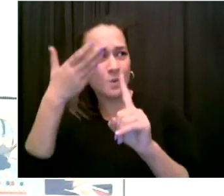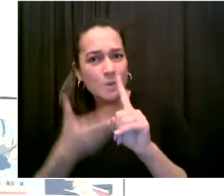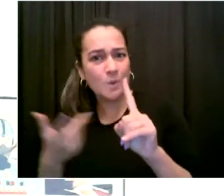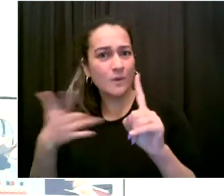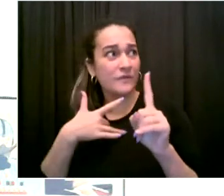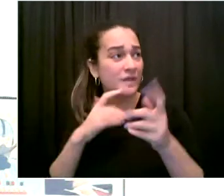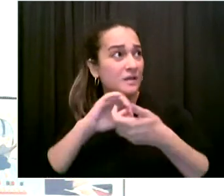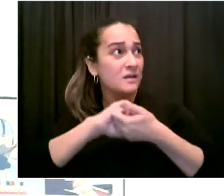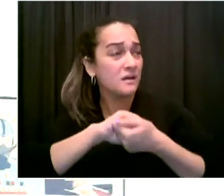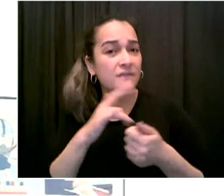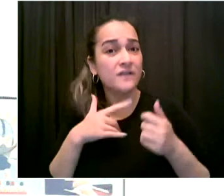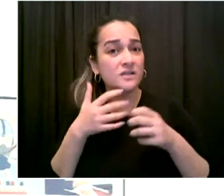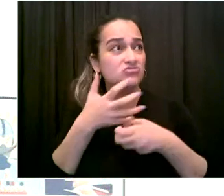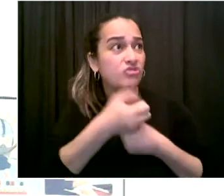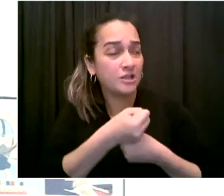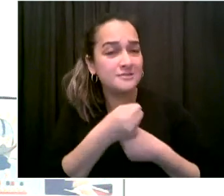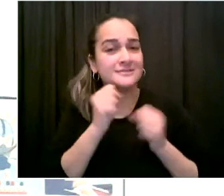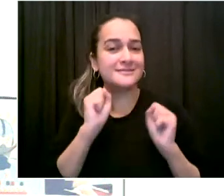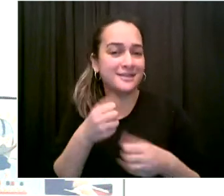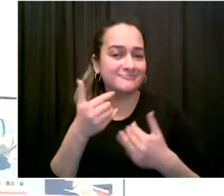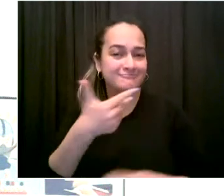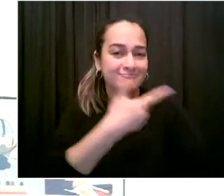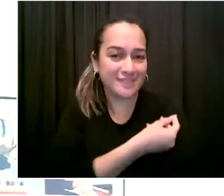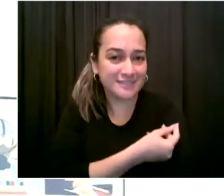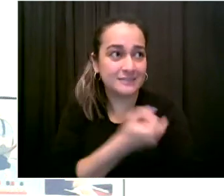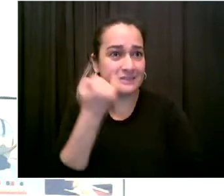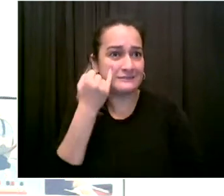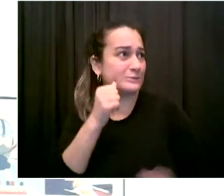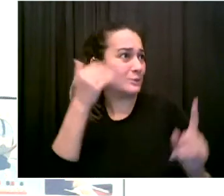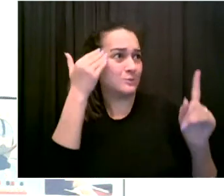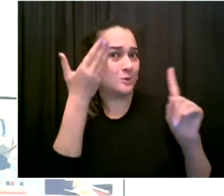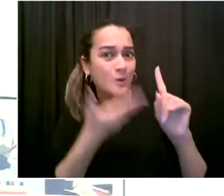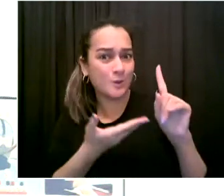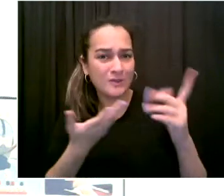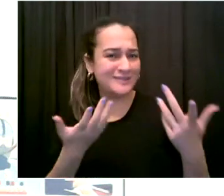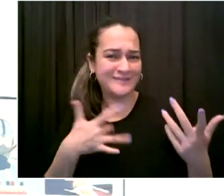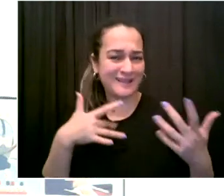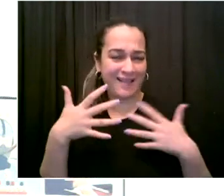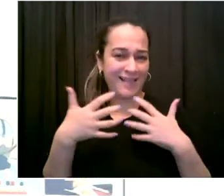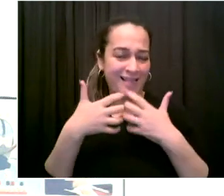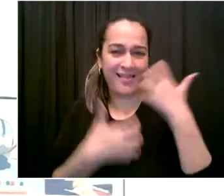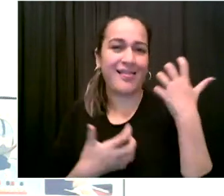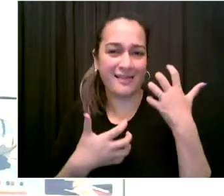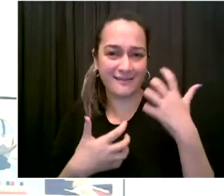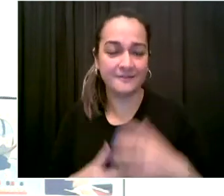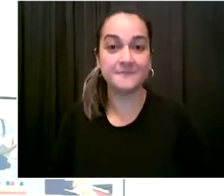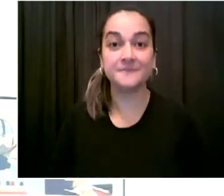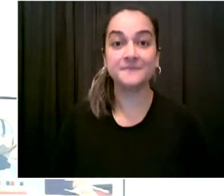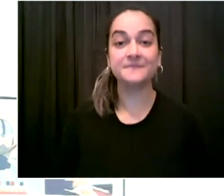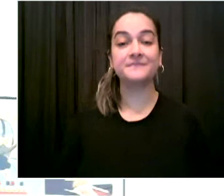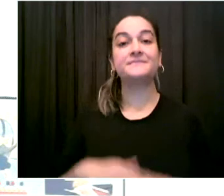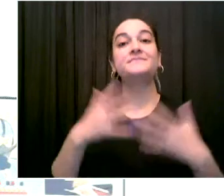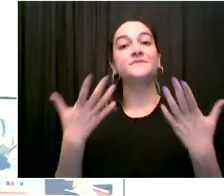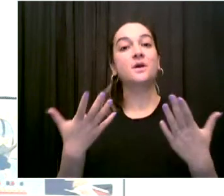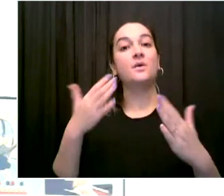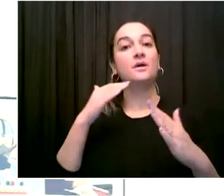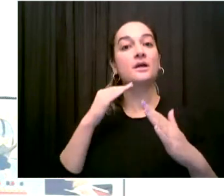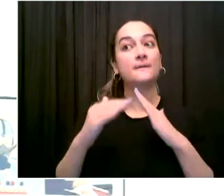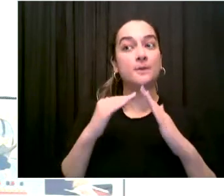SPANISH TO REACH TSEHO PPUOLATIONS AND WHAT WE ARE FINDING, 45% OF ADULTS WHO